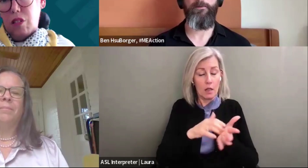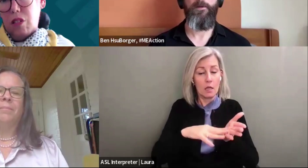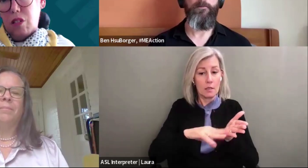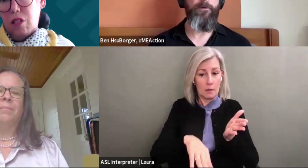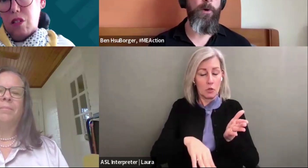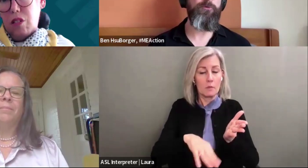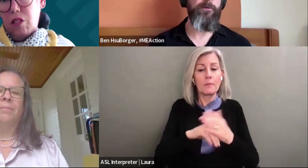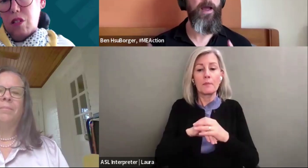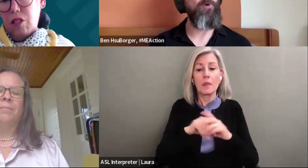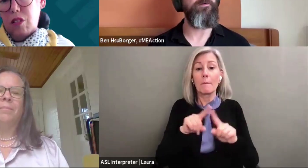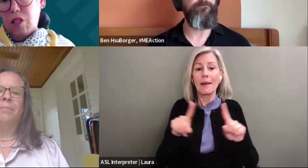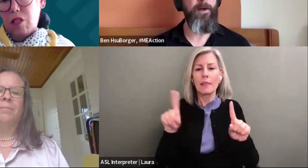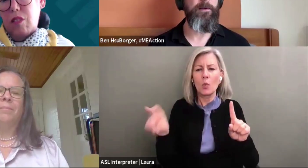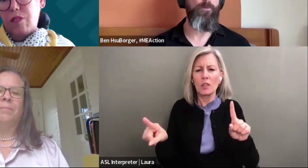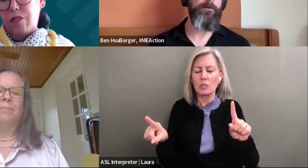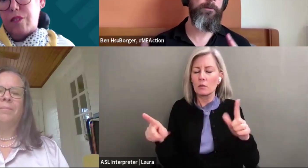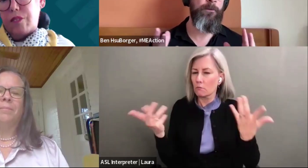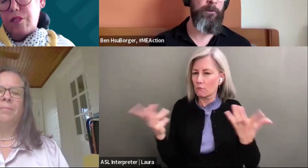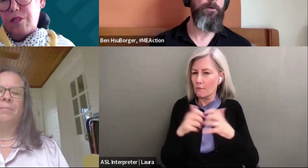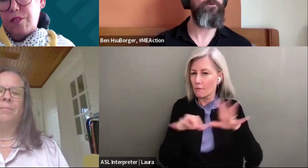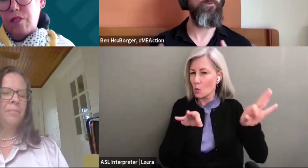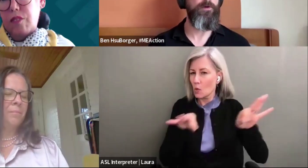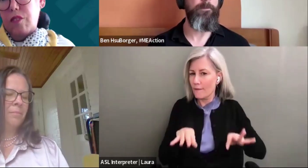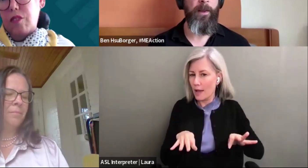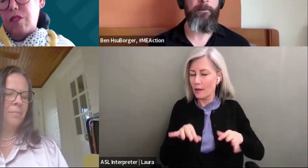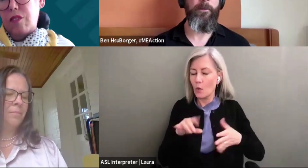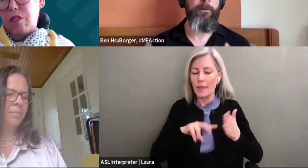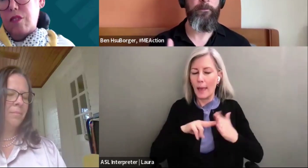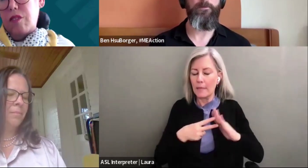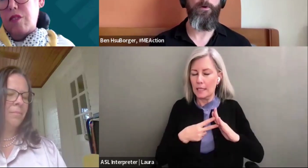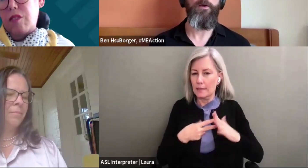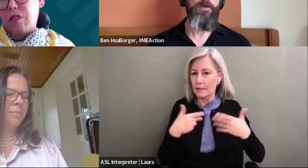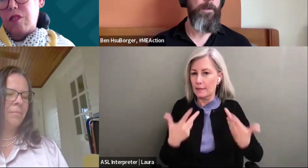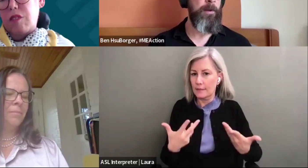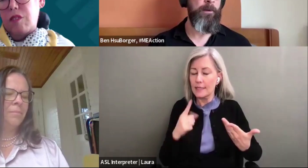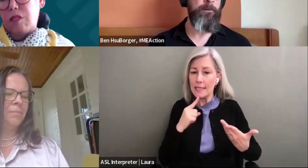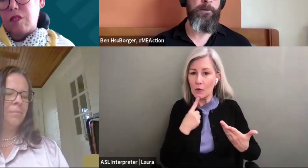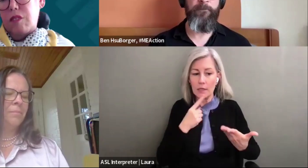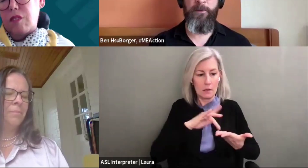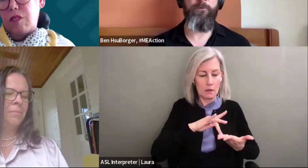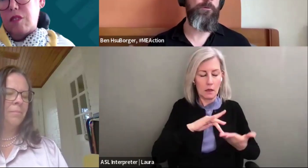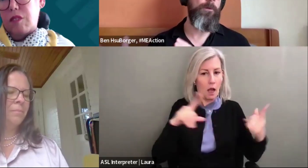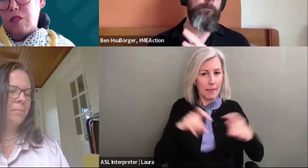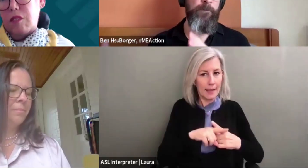that serious and complex medical conditions are qualifying basis for medically frail exemption from work acquirements.